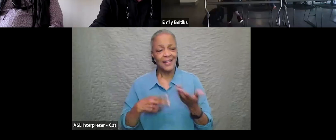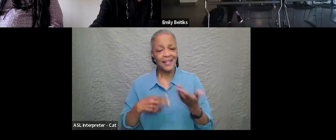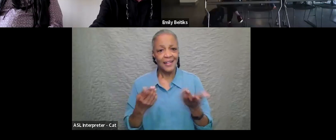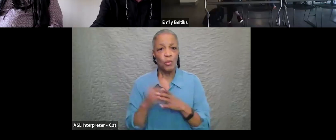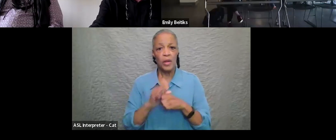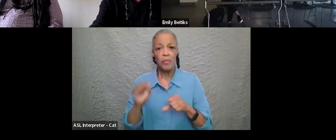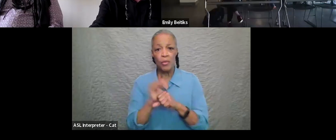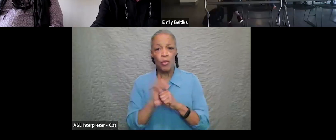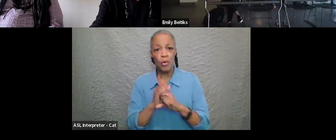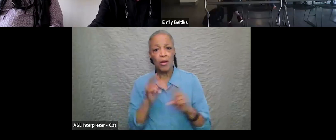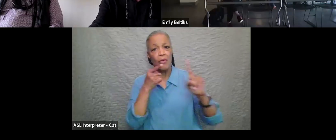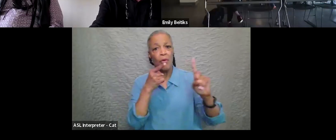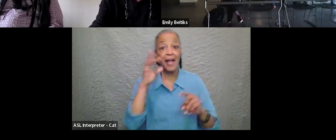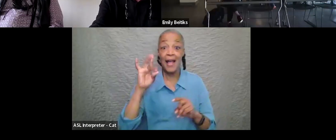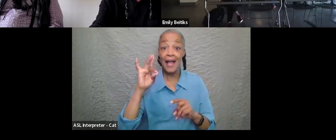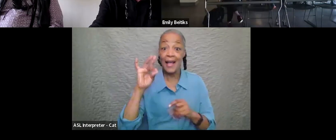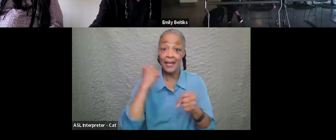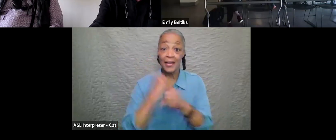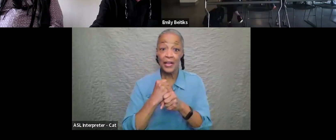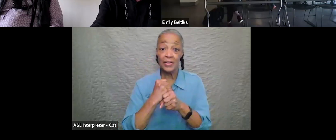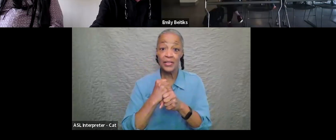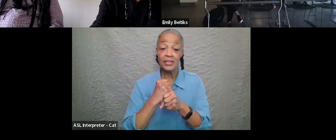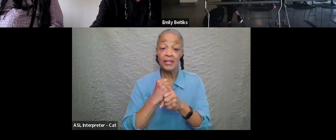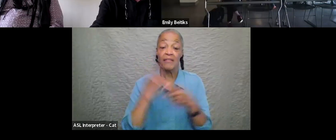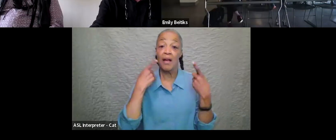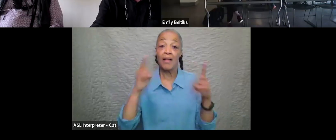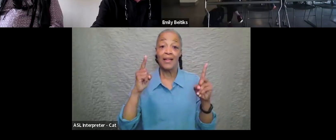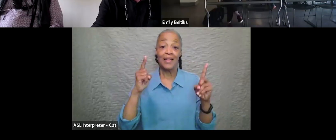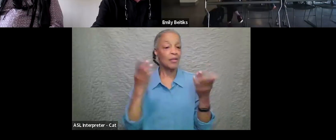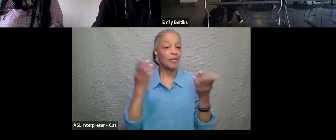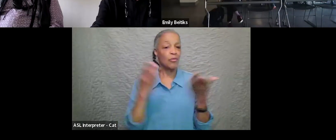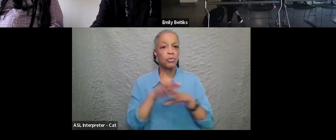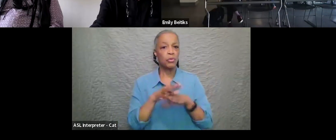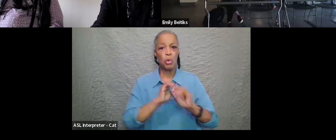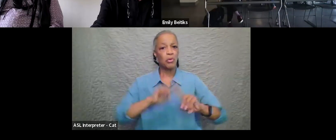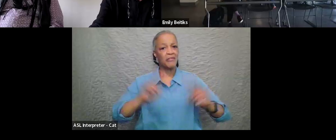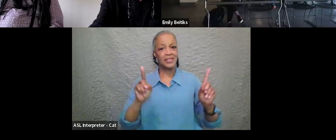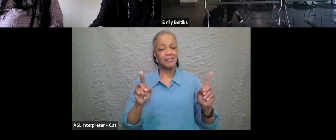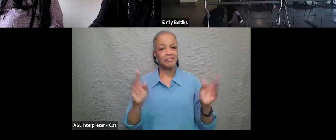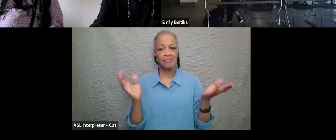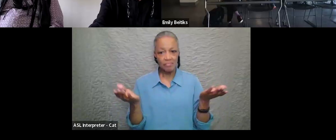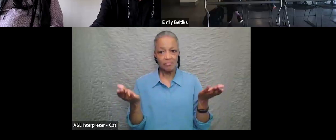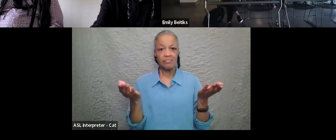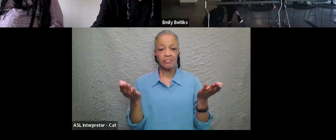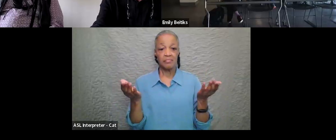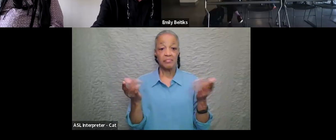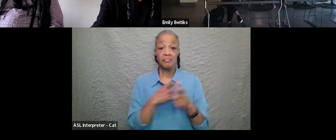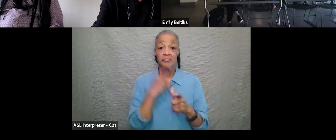for eight years, and then find out that it really made no difference at all. So then my question was --